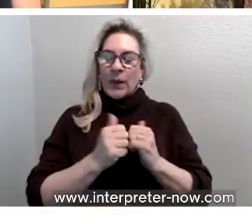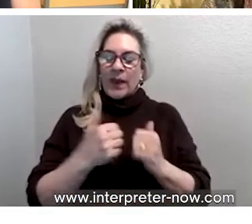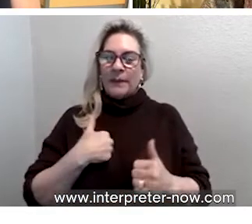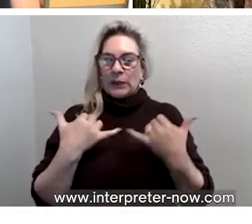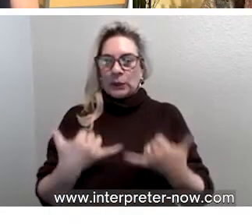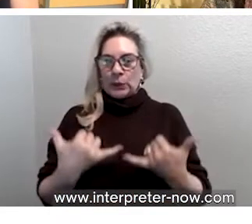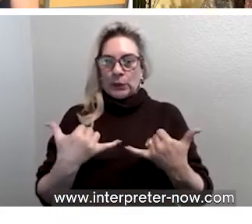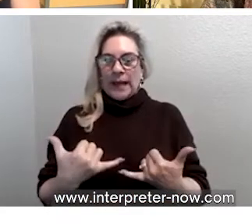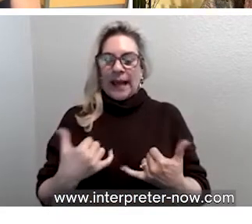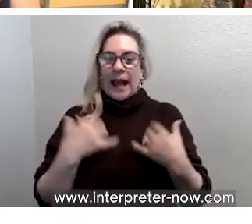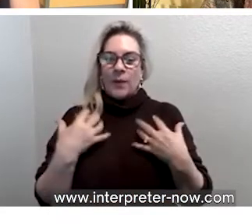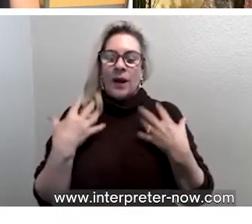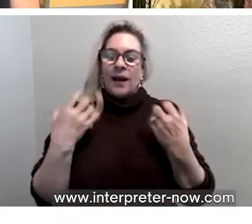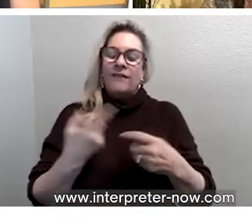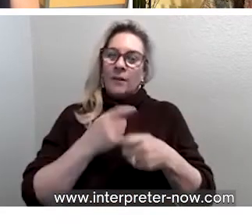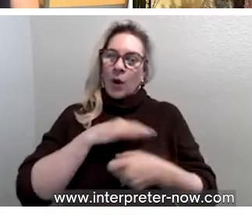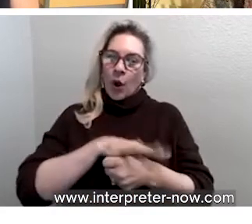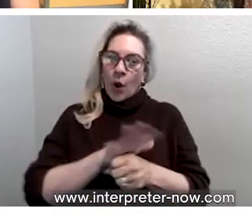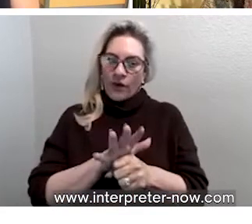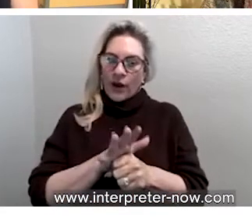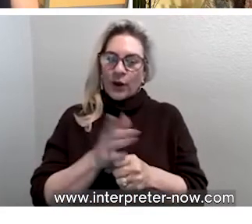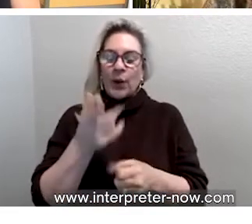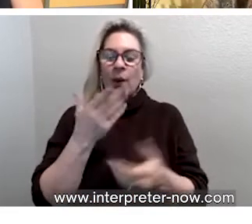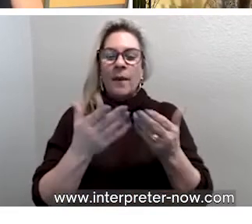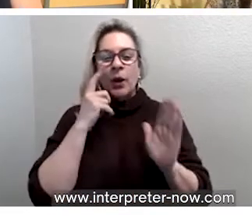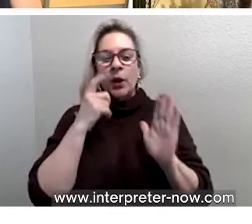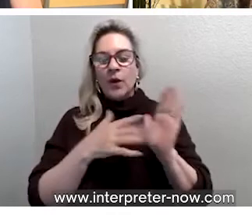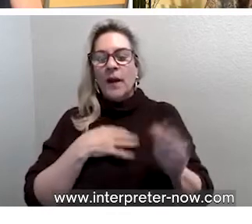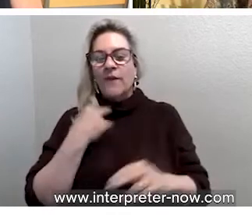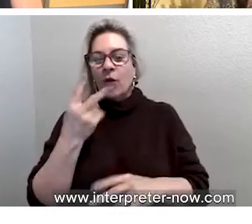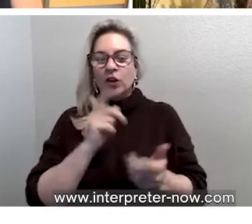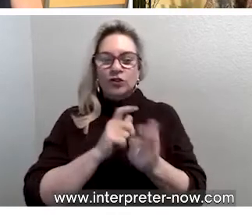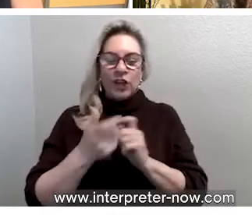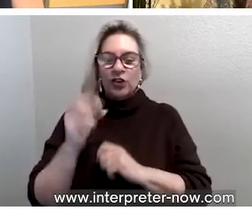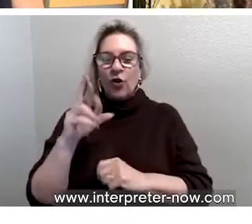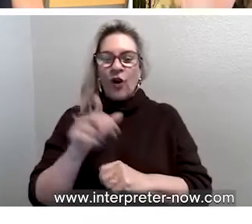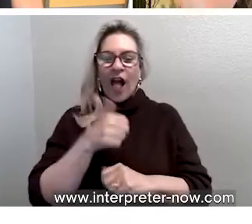I'm recovering from COVID today, so you may notice my voice change or other symptoms come up.